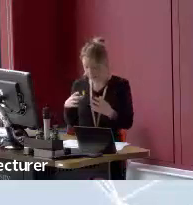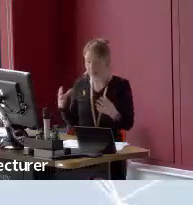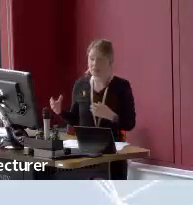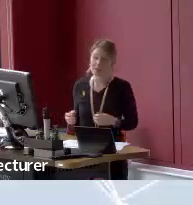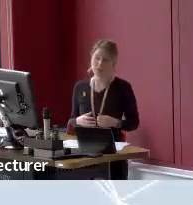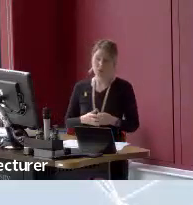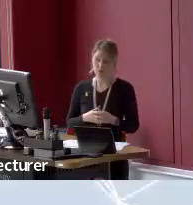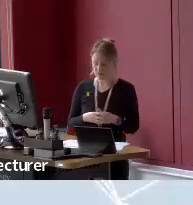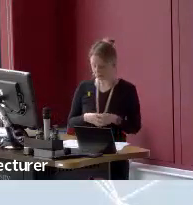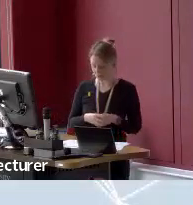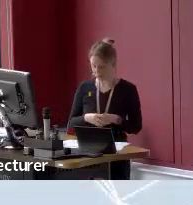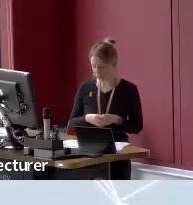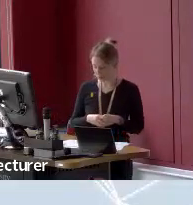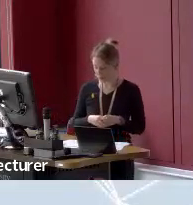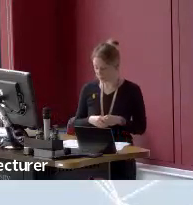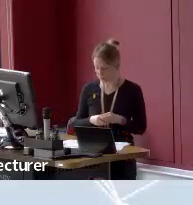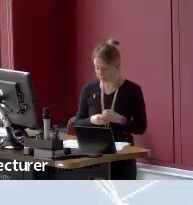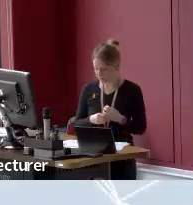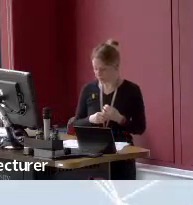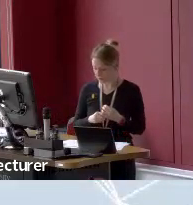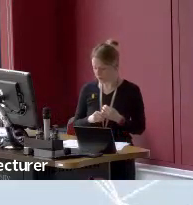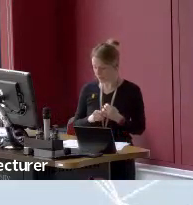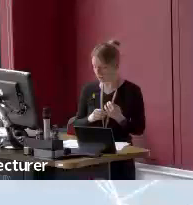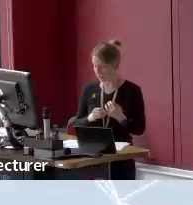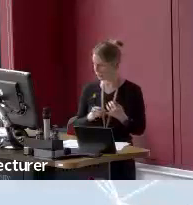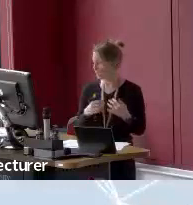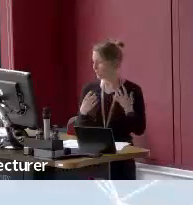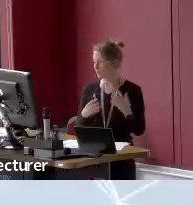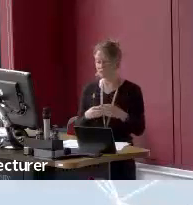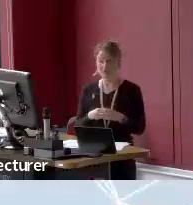and collaborating with colleagues from across the university which again offered great benefit for